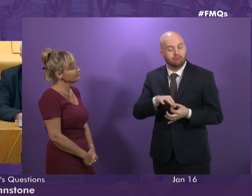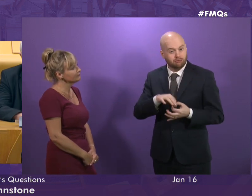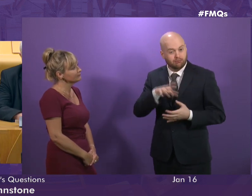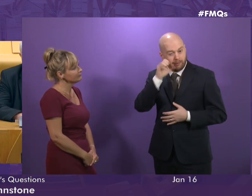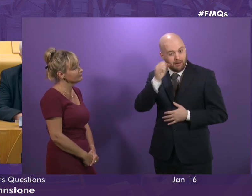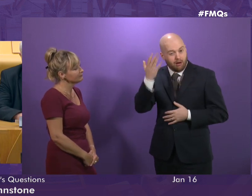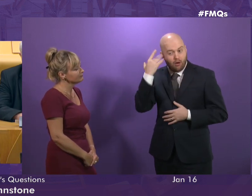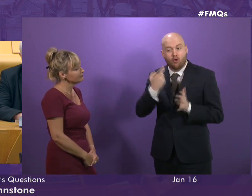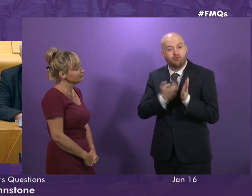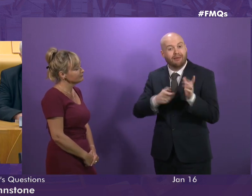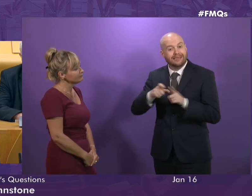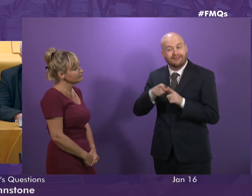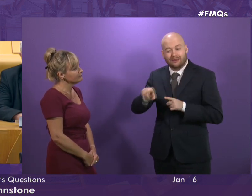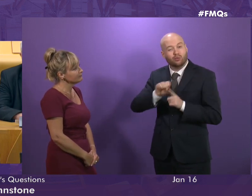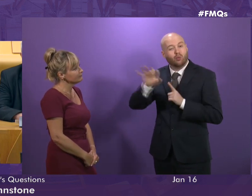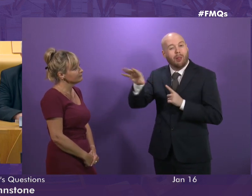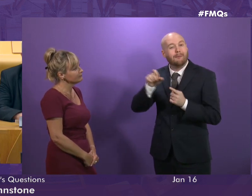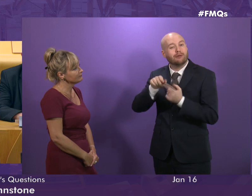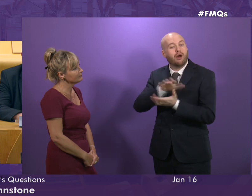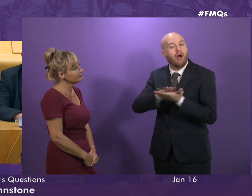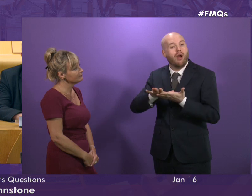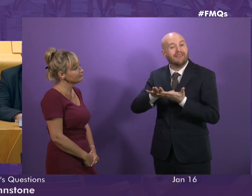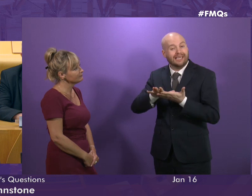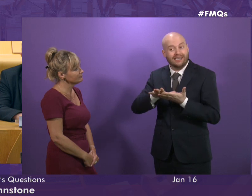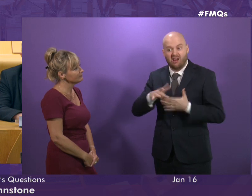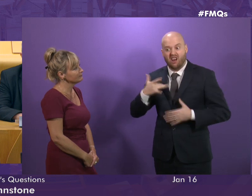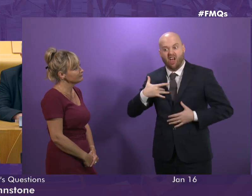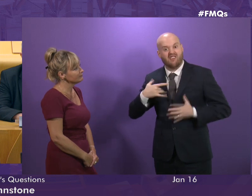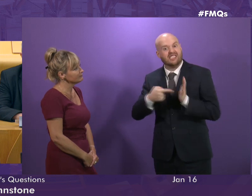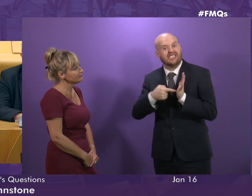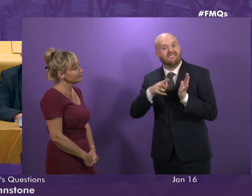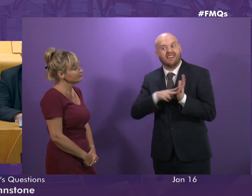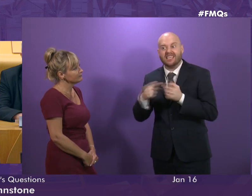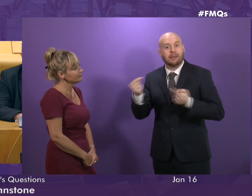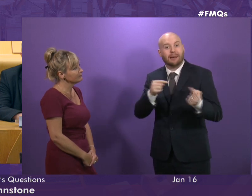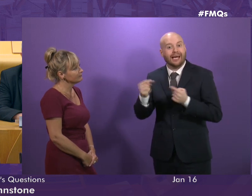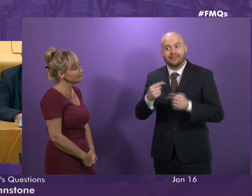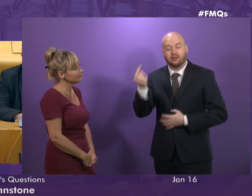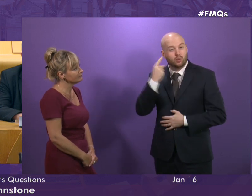and the nation, during a television debate in 2014. We are now a fortnight away from